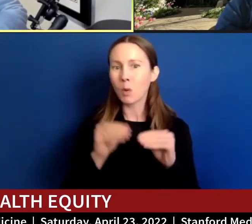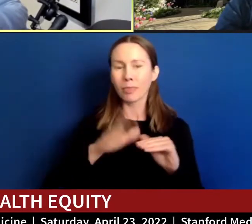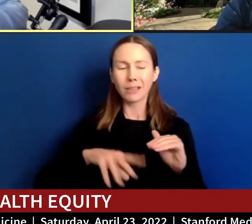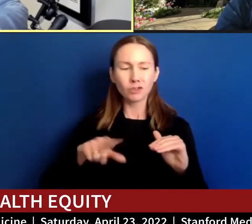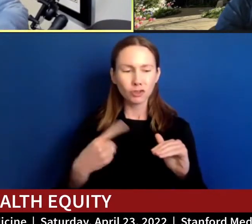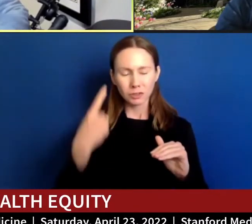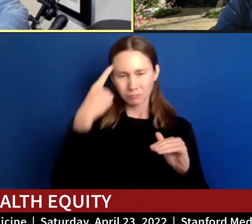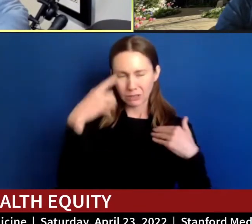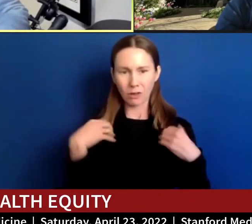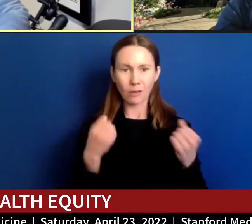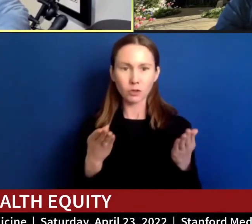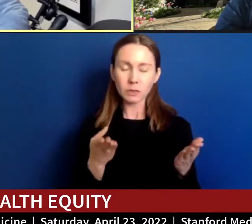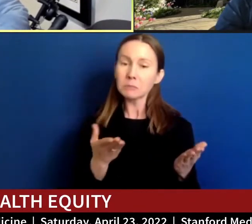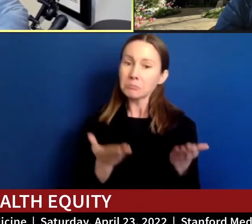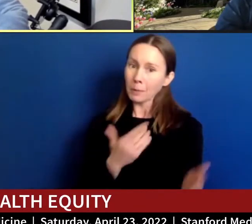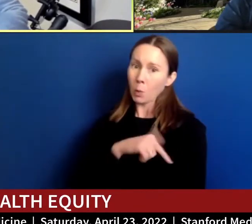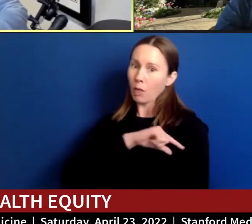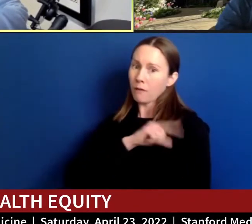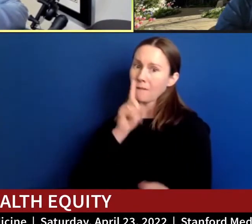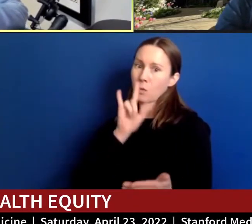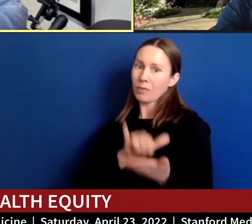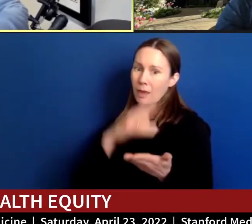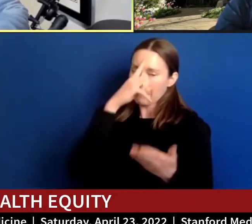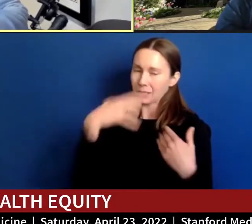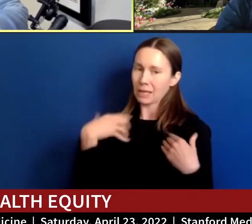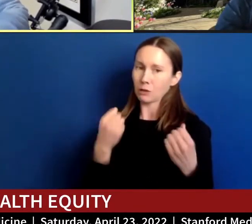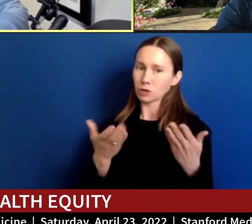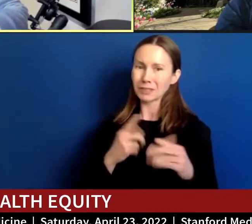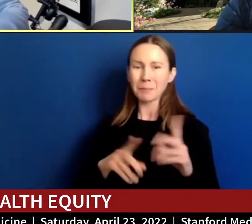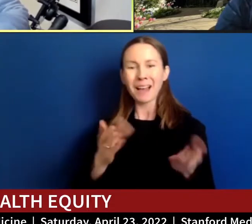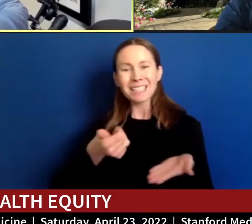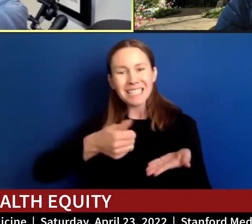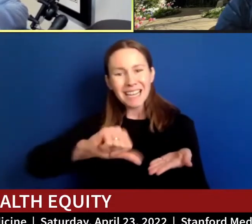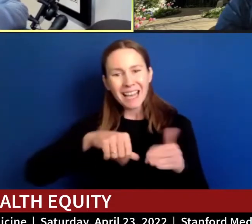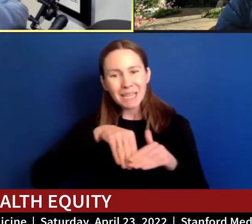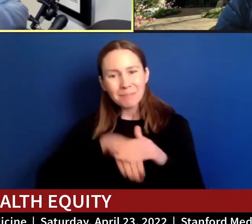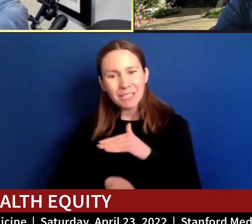may be qualified for those services, they're often denied admission because the facility